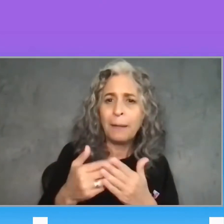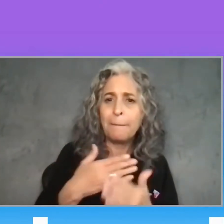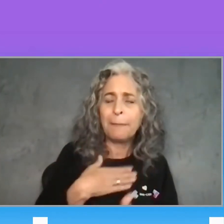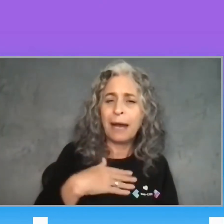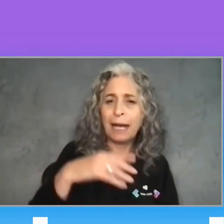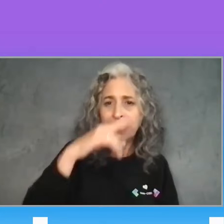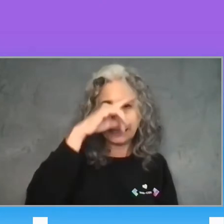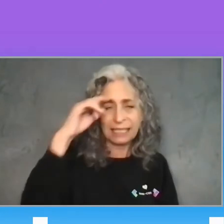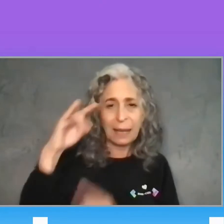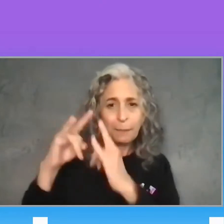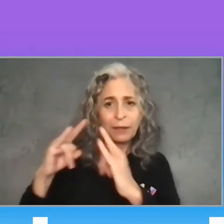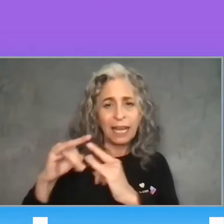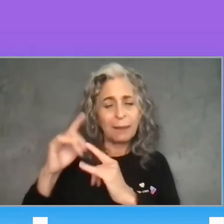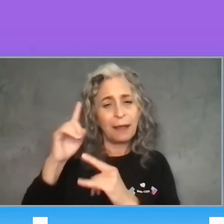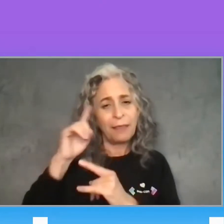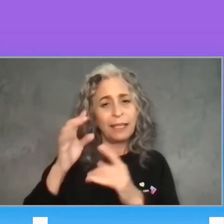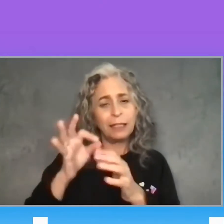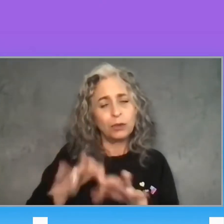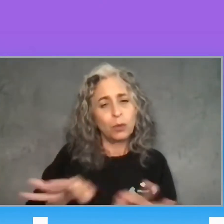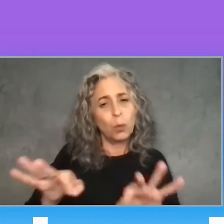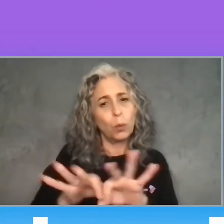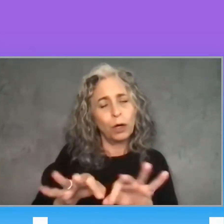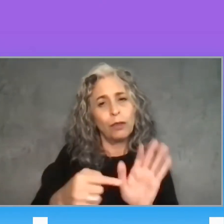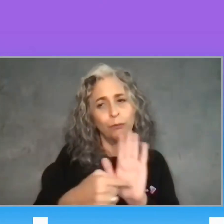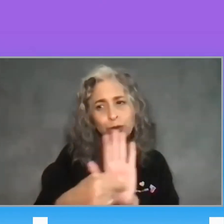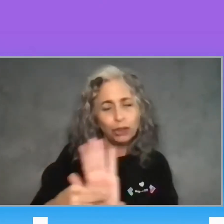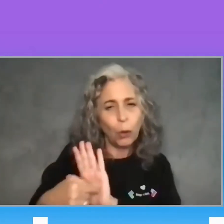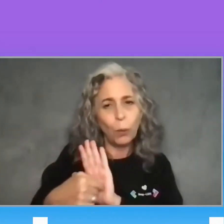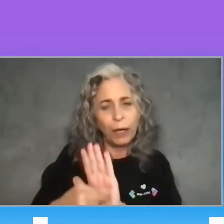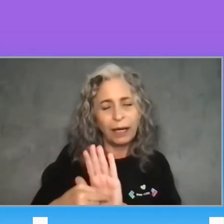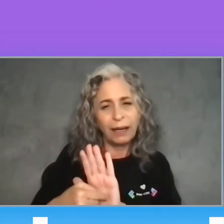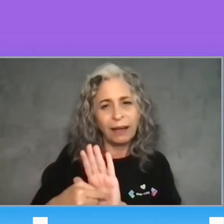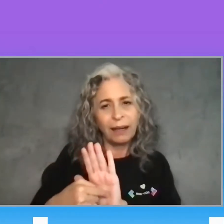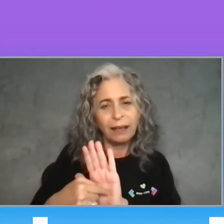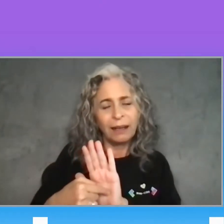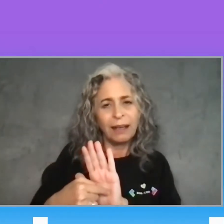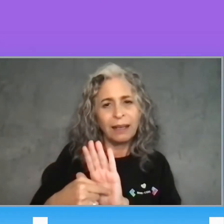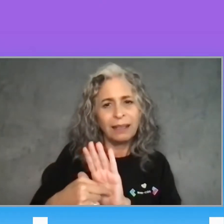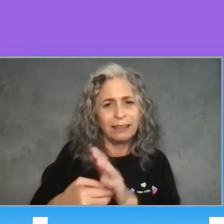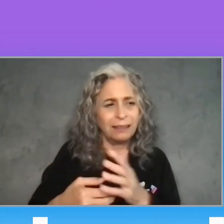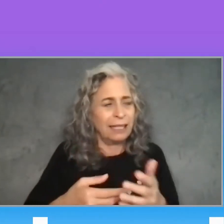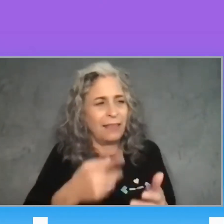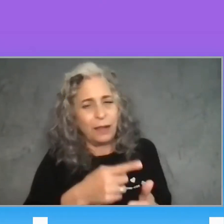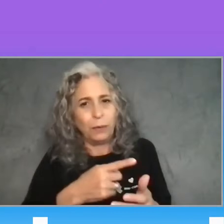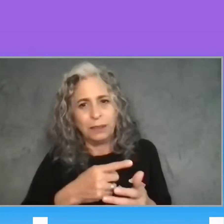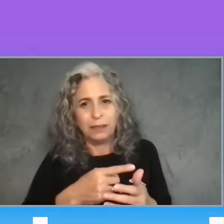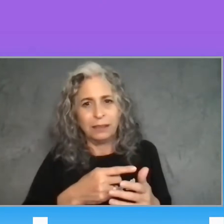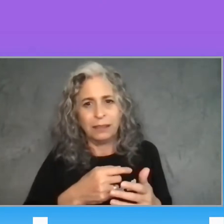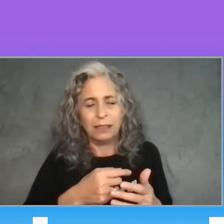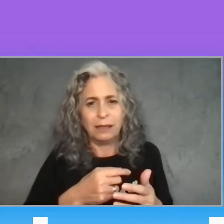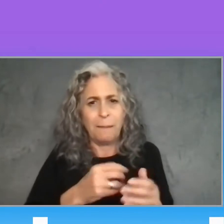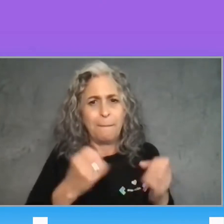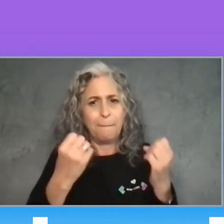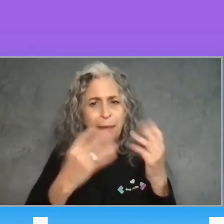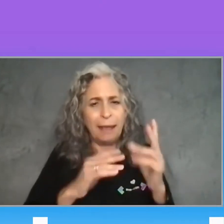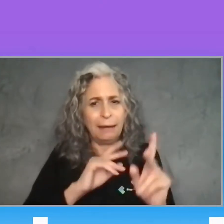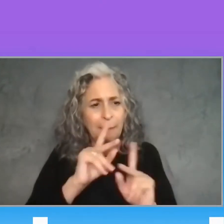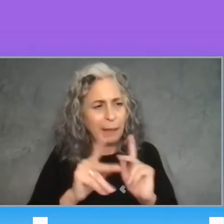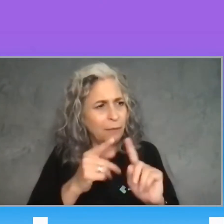camp that I think is really worth telling. And initially I talked about like there was this